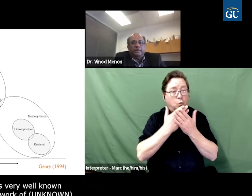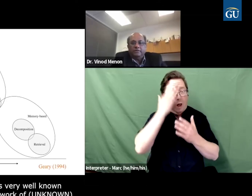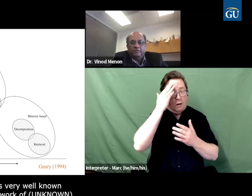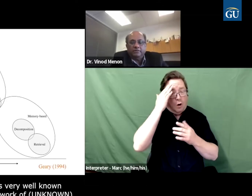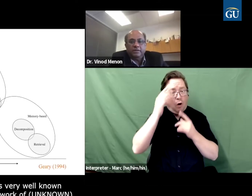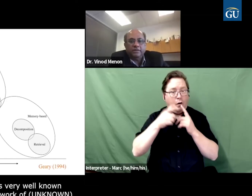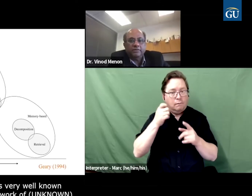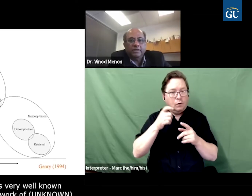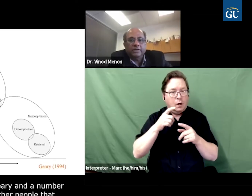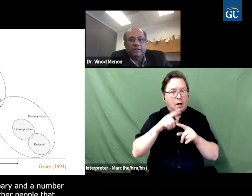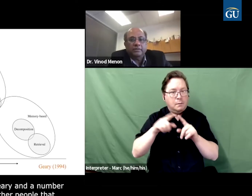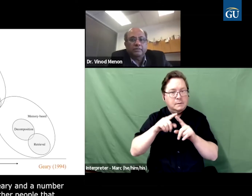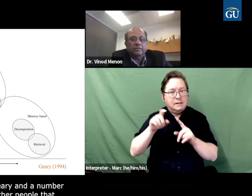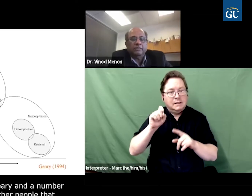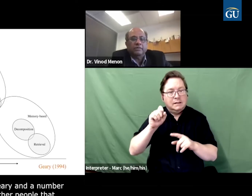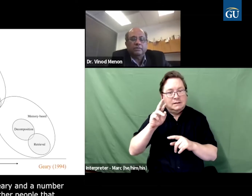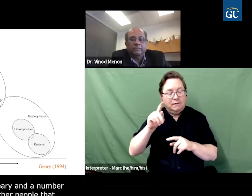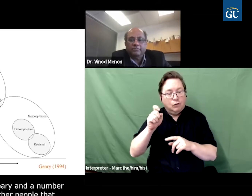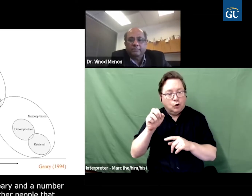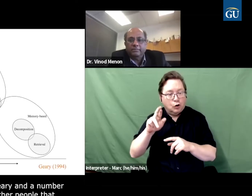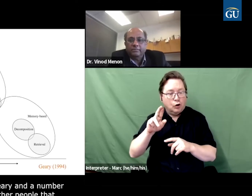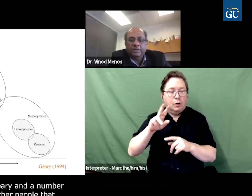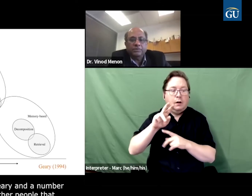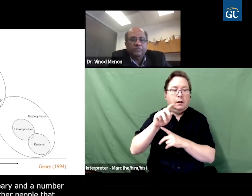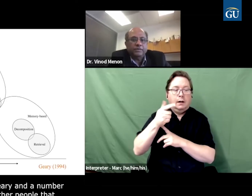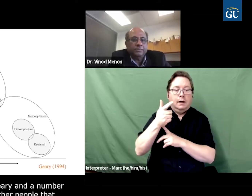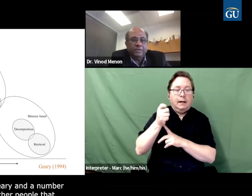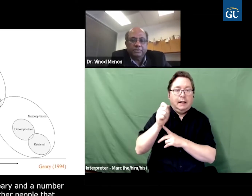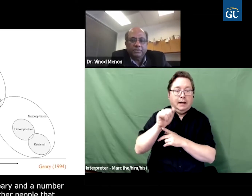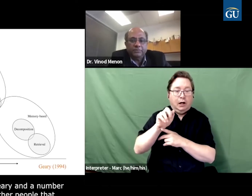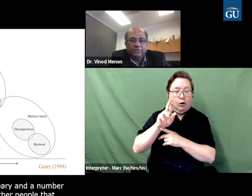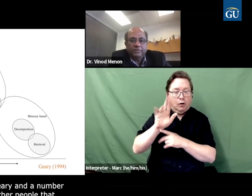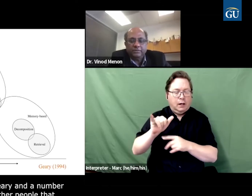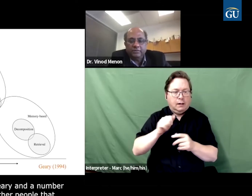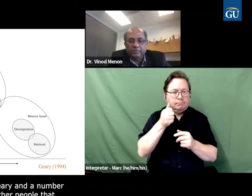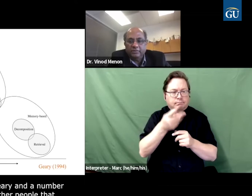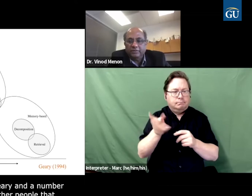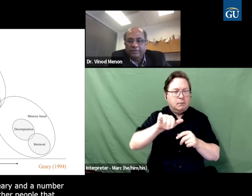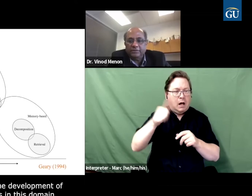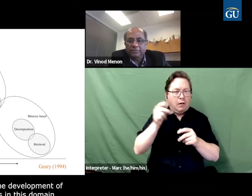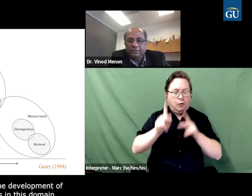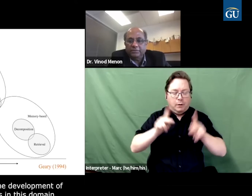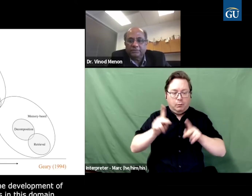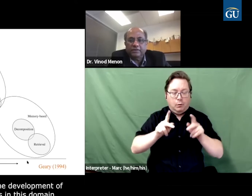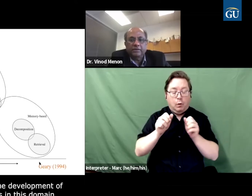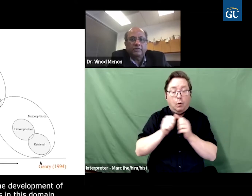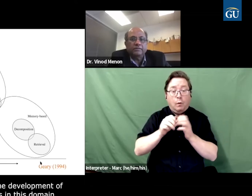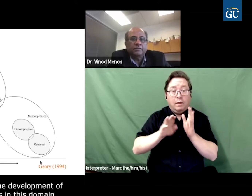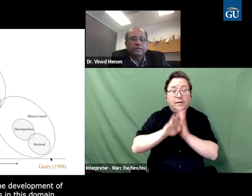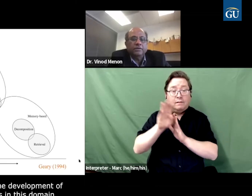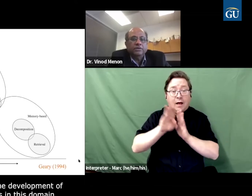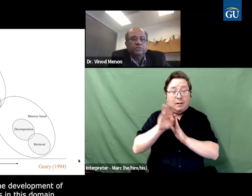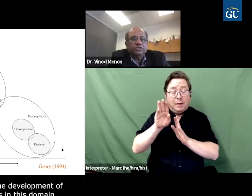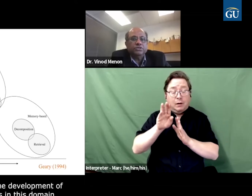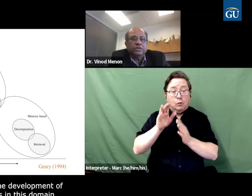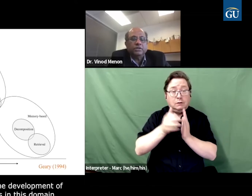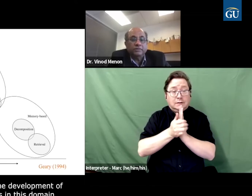cbr and gary and a number of other people that with the